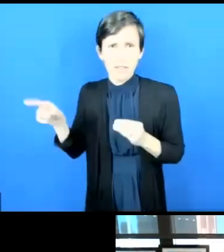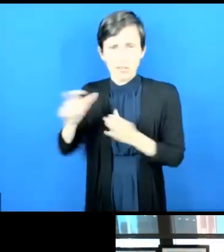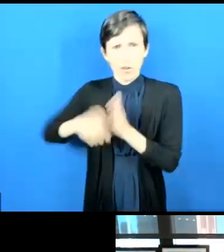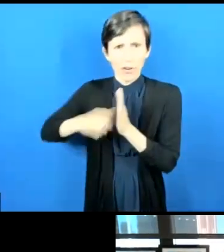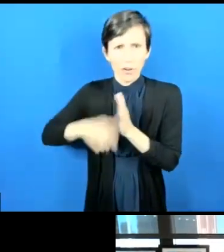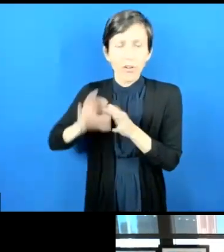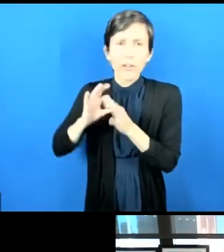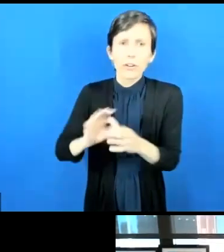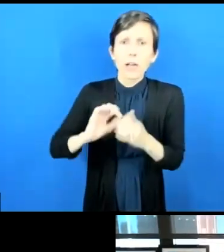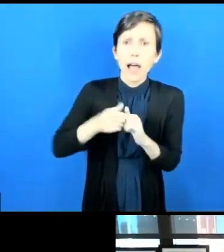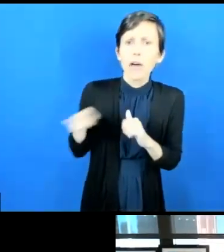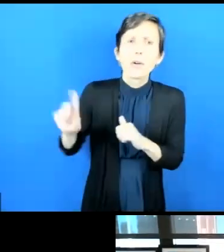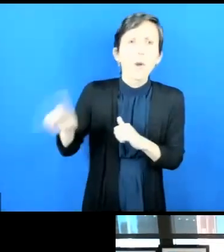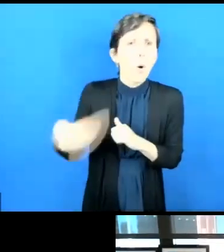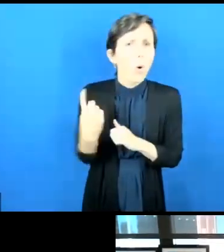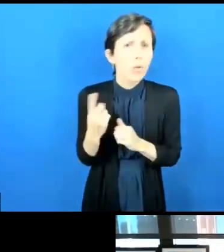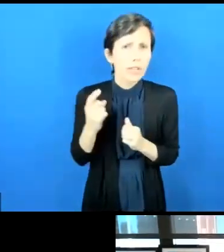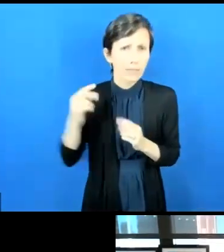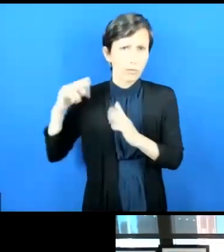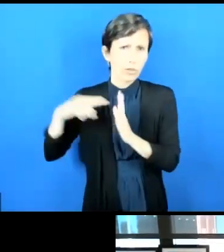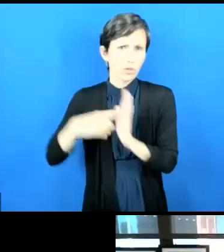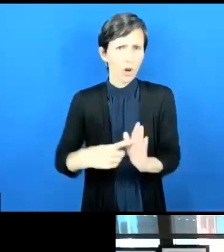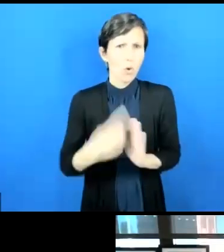that it only presented kind of one side